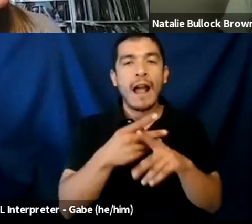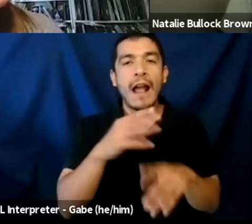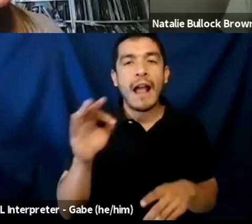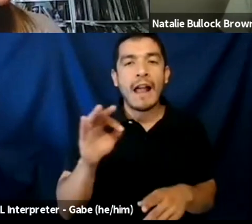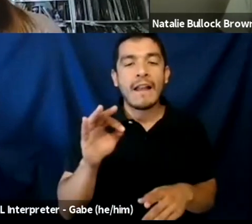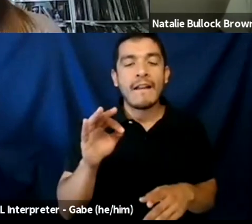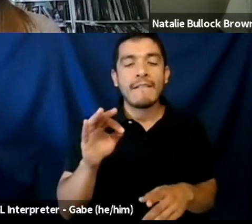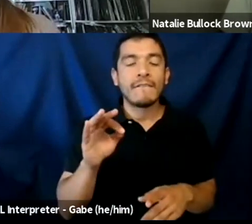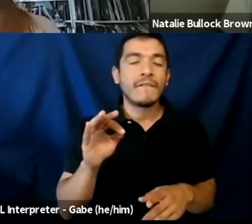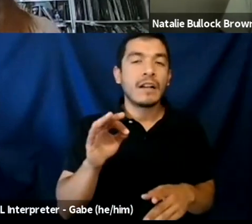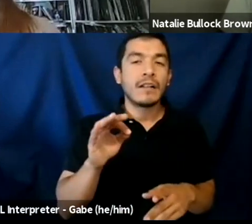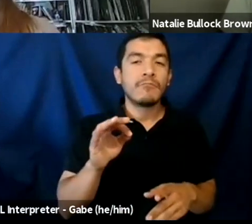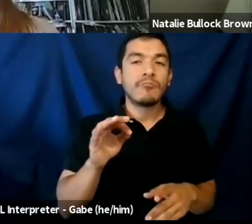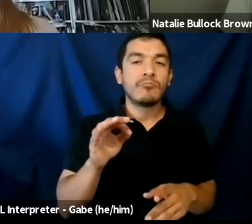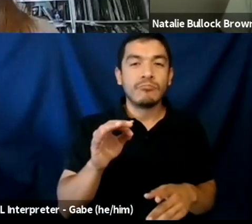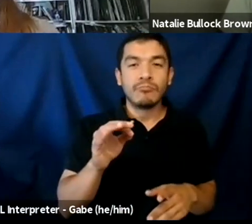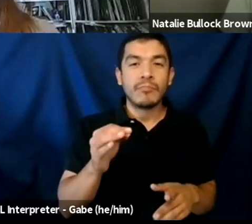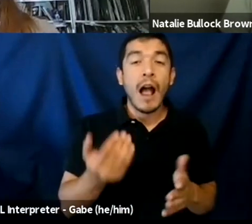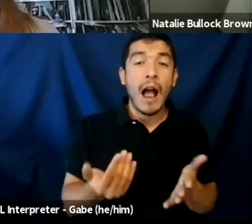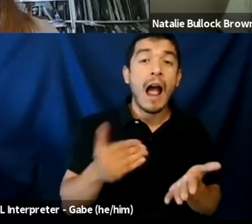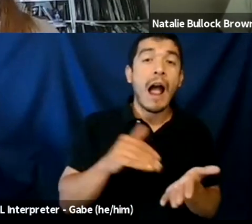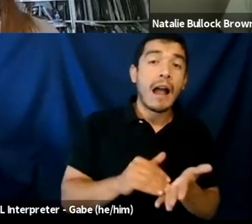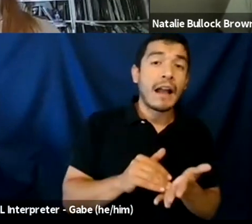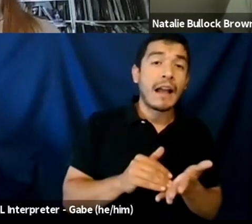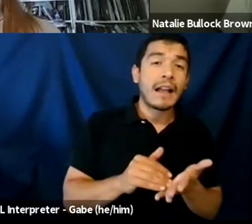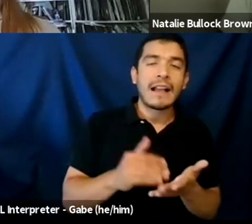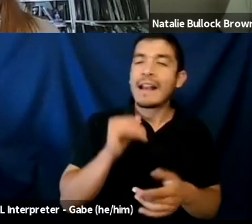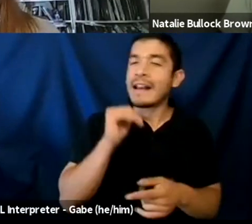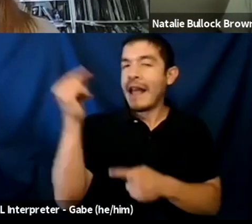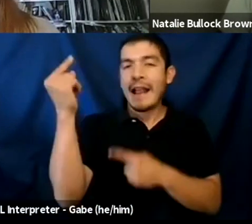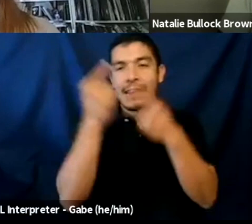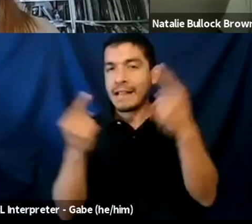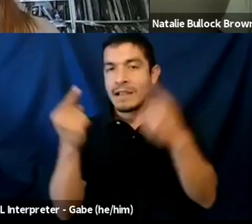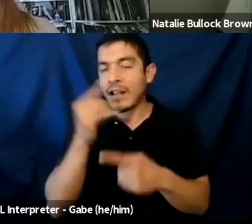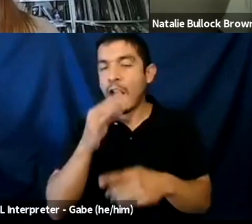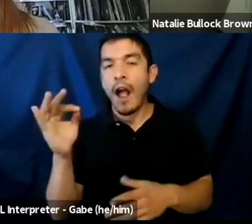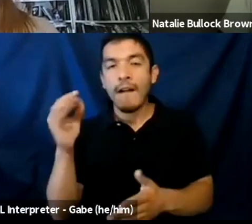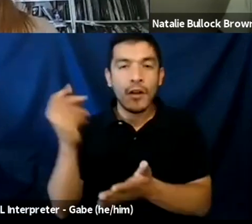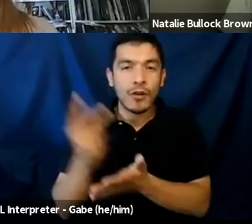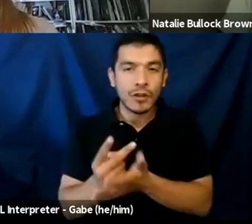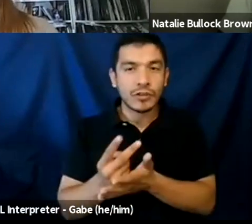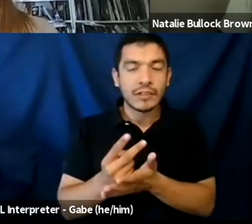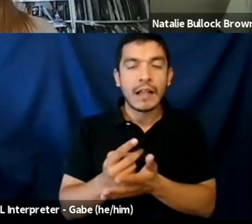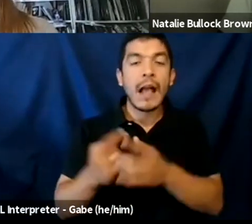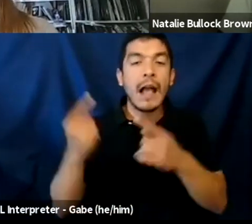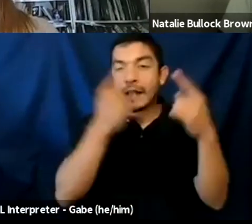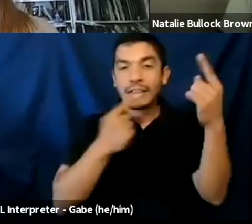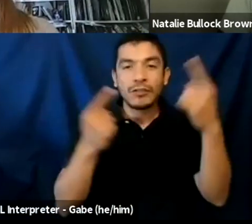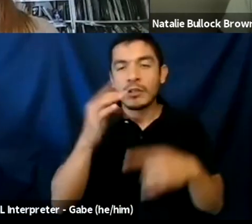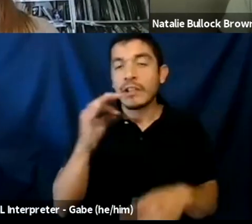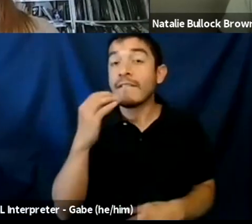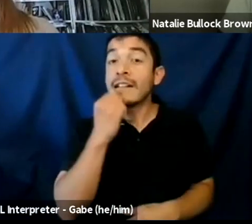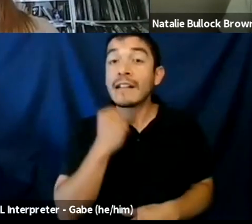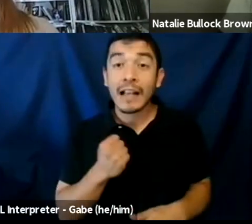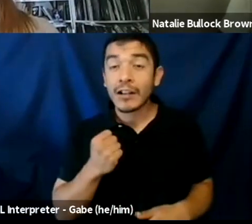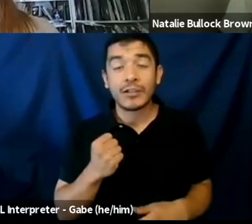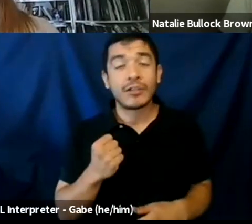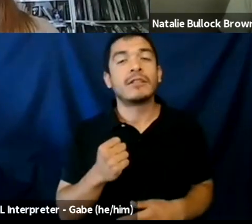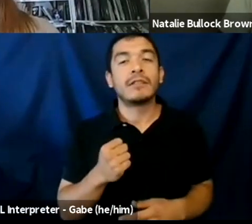again, considerations of consent, considerations of care, considerations of position,